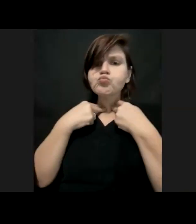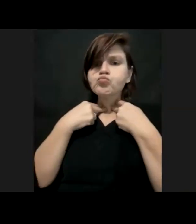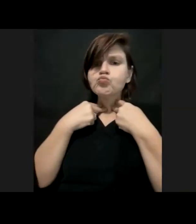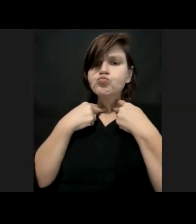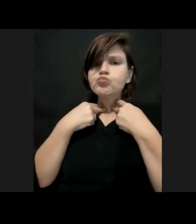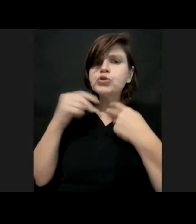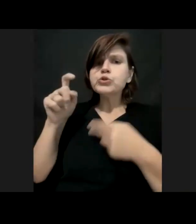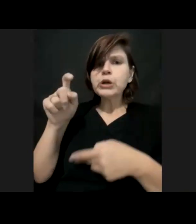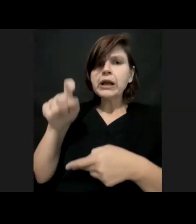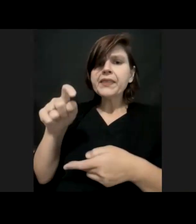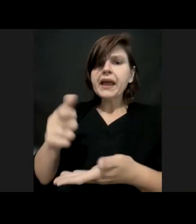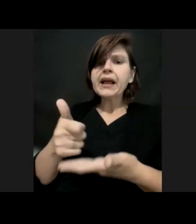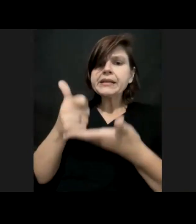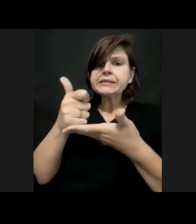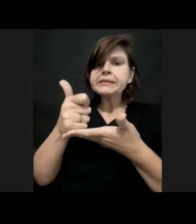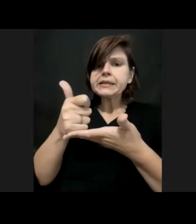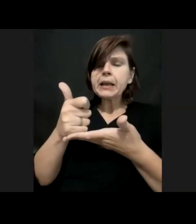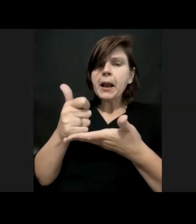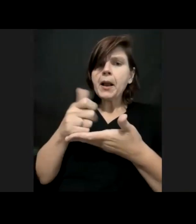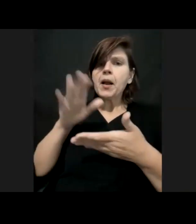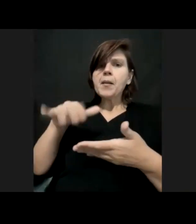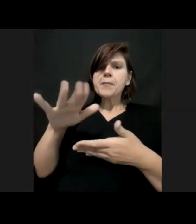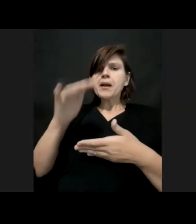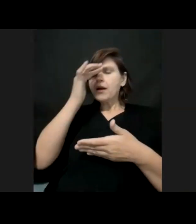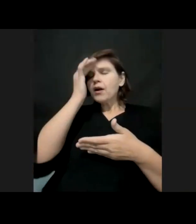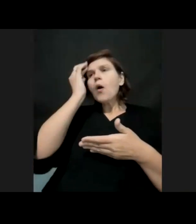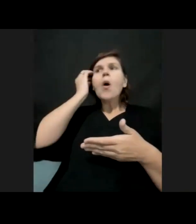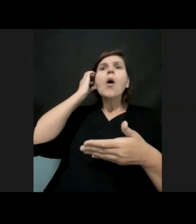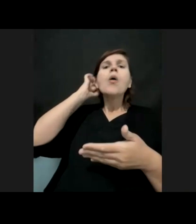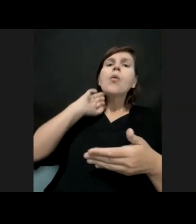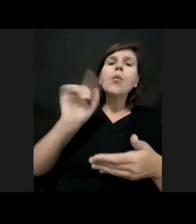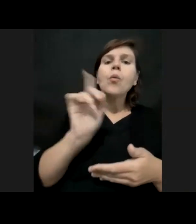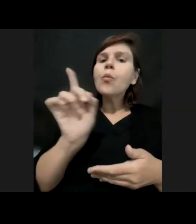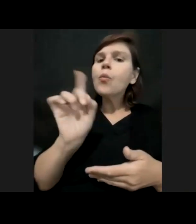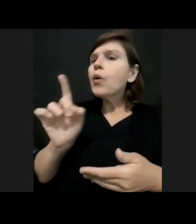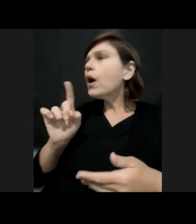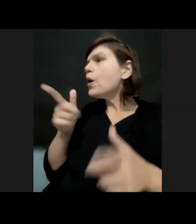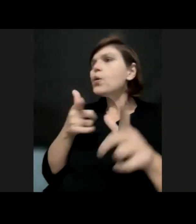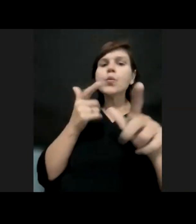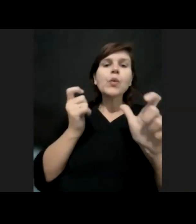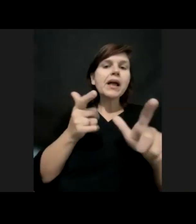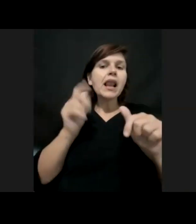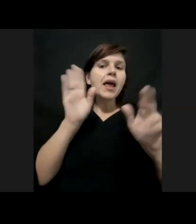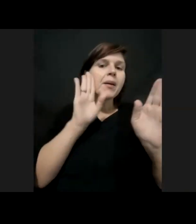“Quickly, we must find them!” said Callie. [gasp] “Quickly, we must find them!”